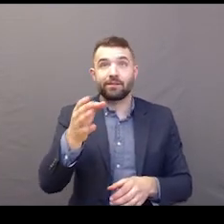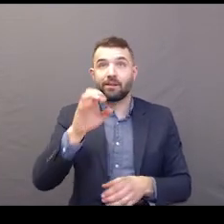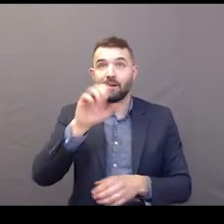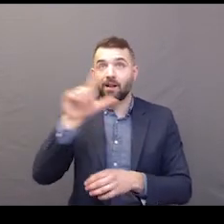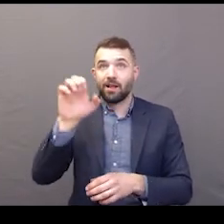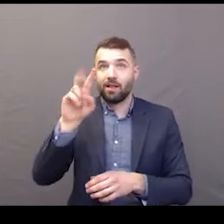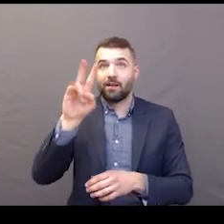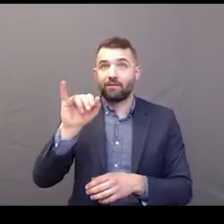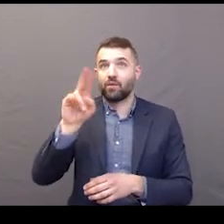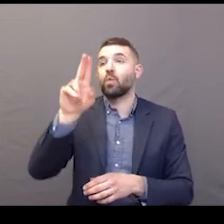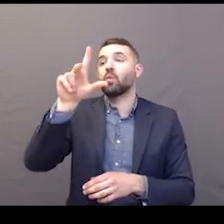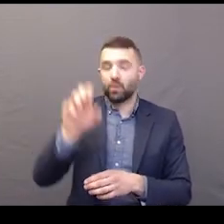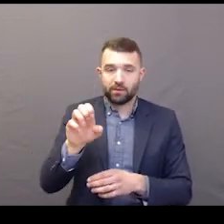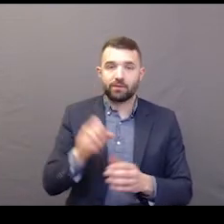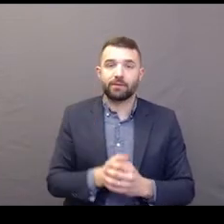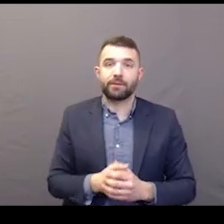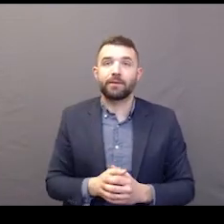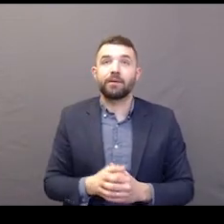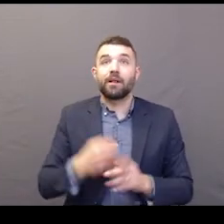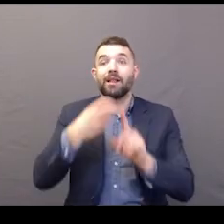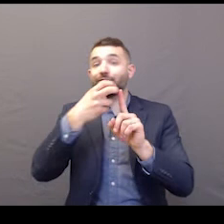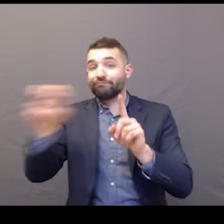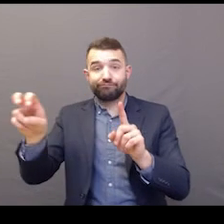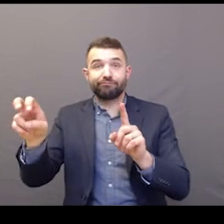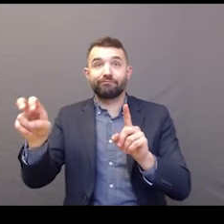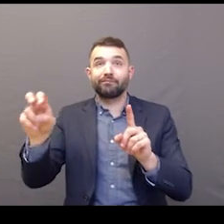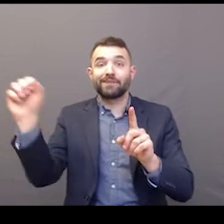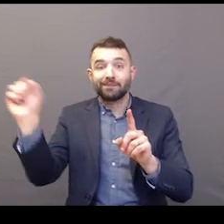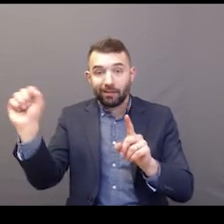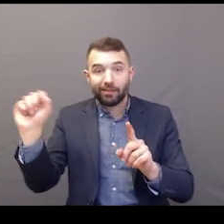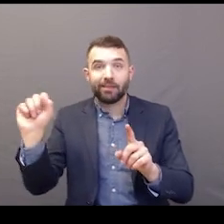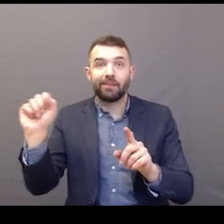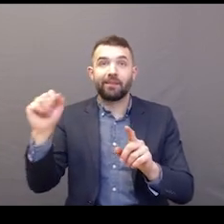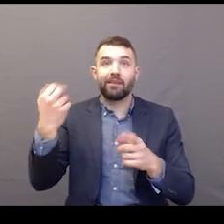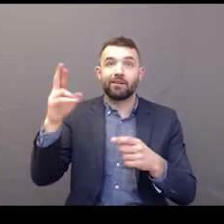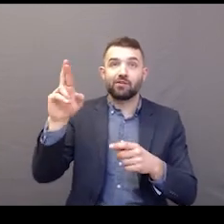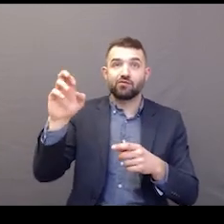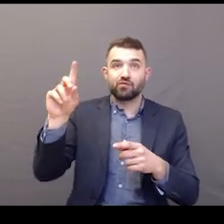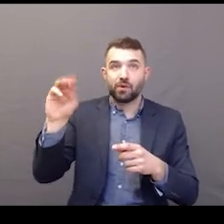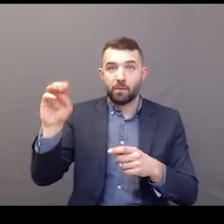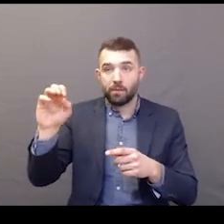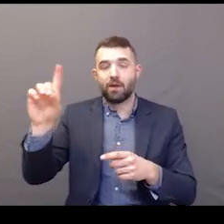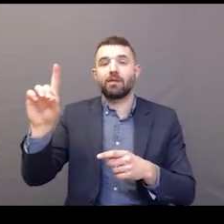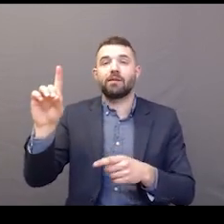Here riders could connect to light rail to Redmond or Seattle. Compared to the current routing on Route 522,